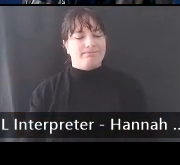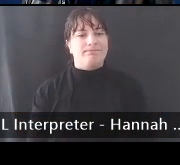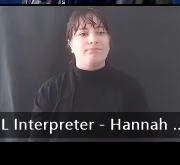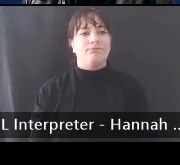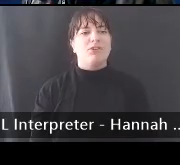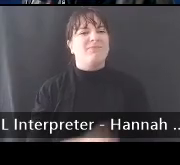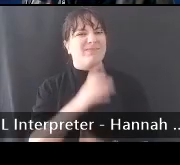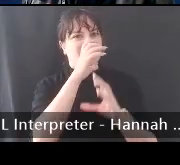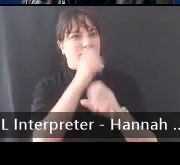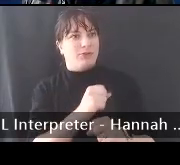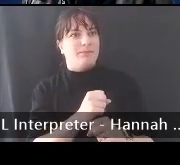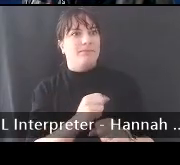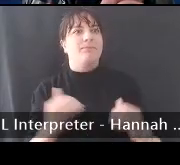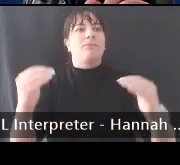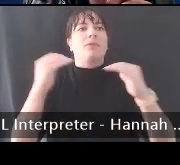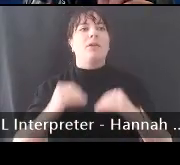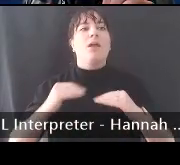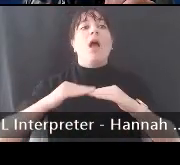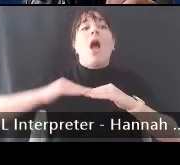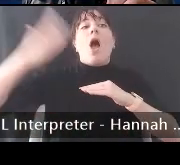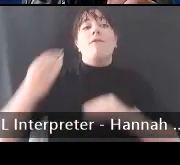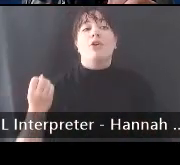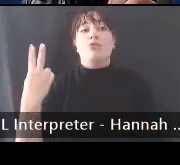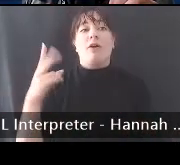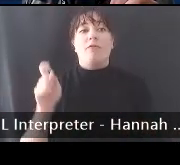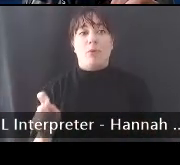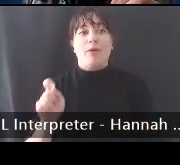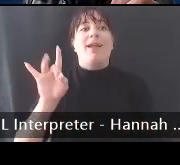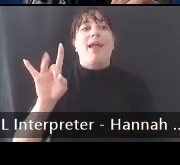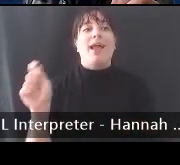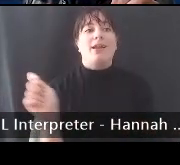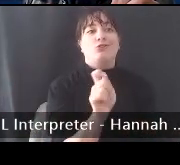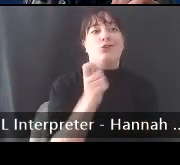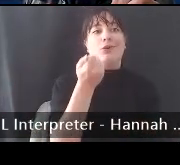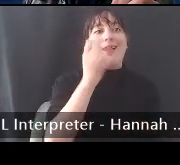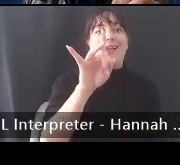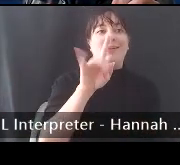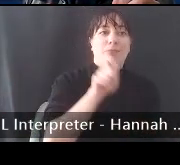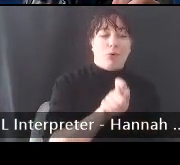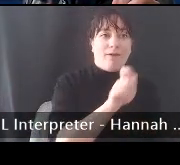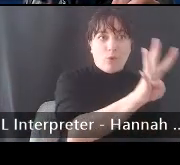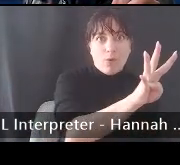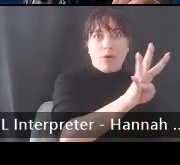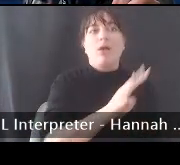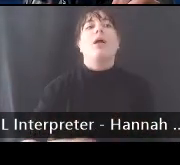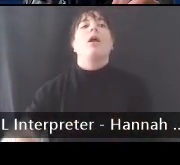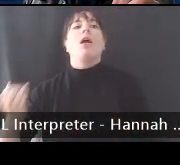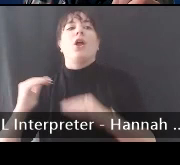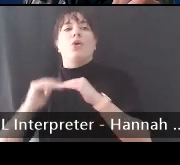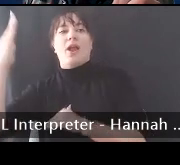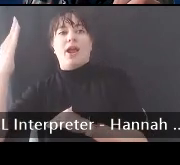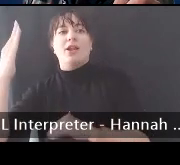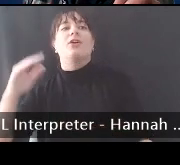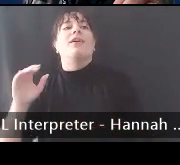Greater 12.8-18.4-- unlabeled graphic. Greater 12.8-18.4. Greater 8.7-12.8.